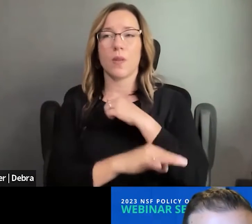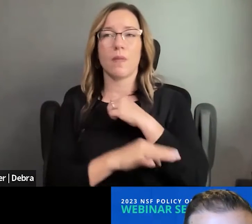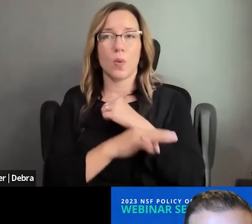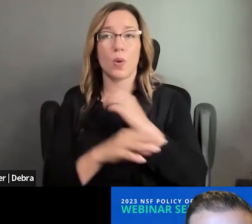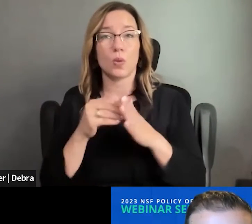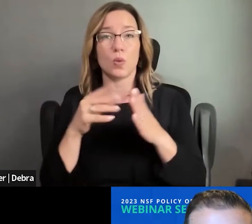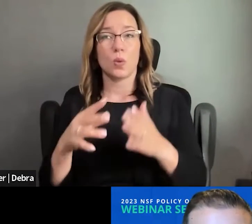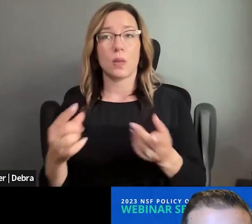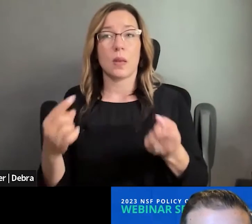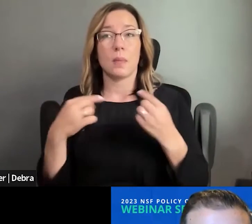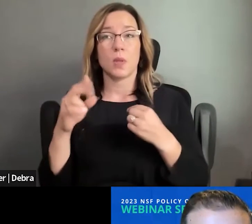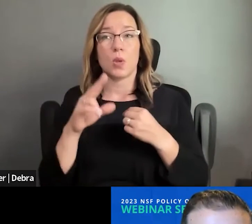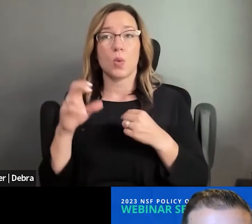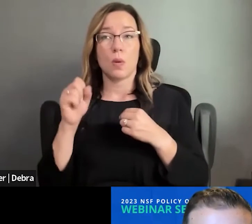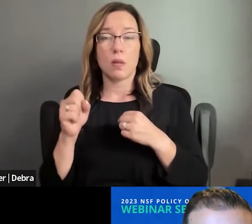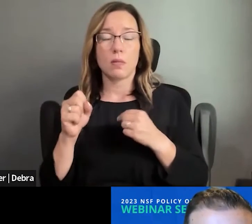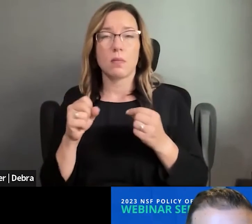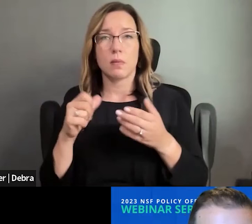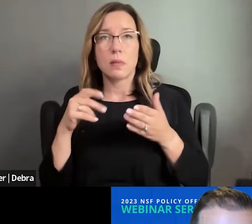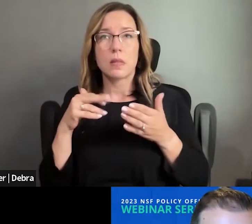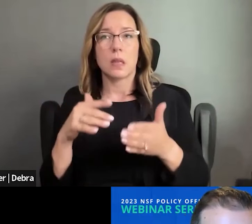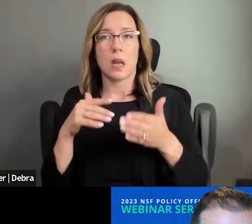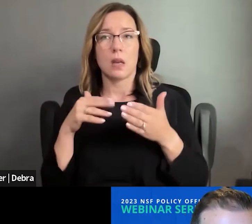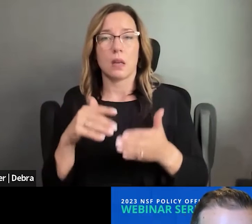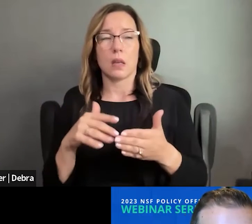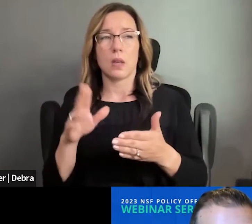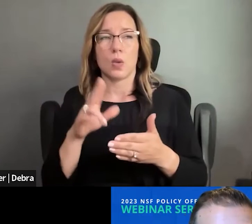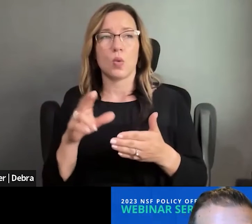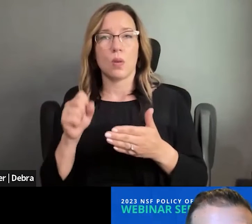the United States and is studying at a US institution,